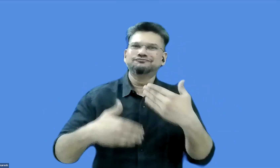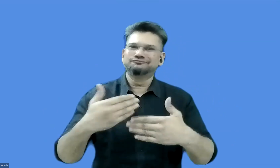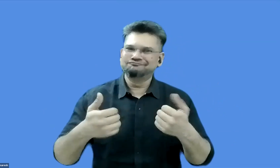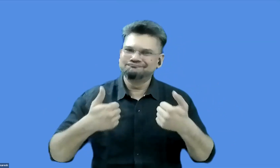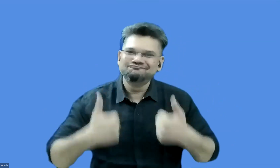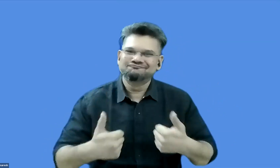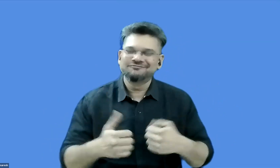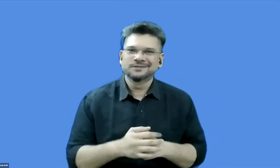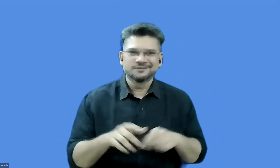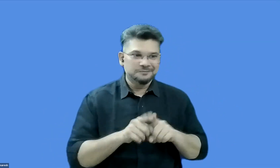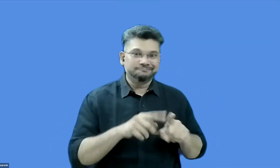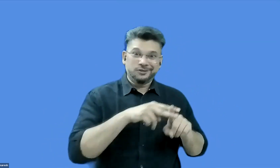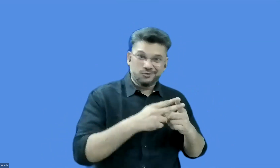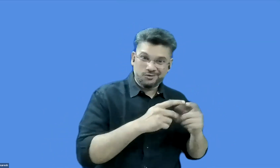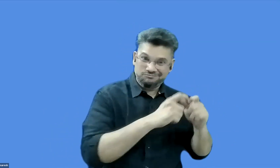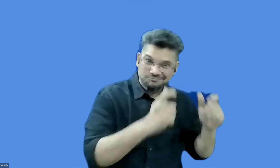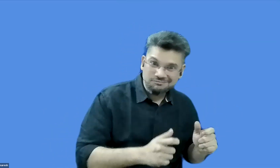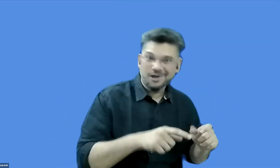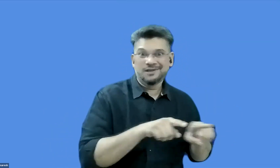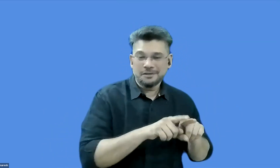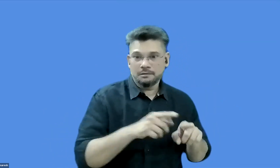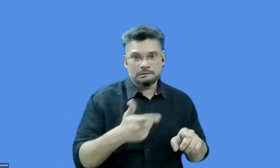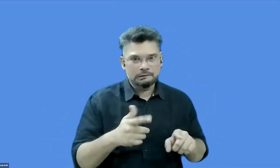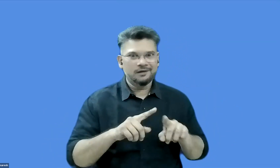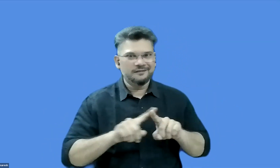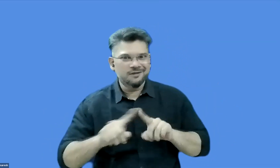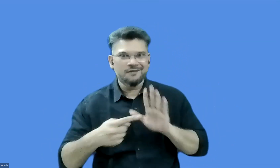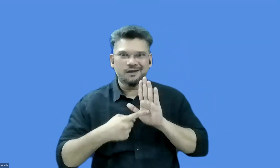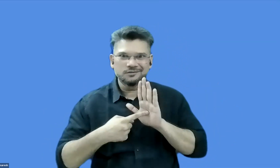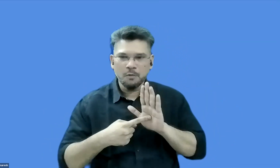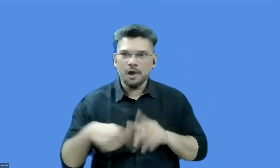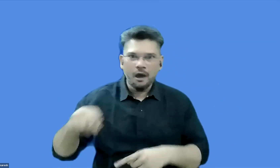right now facing some challenges. I really hope that these kind of